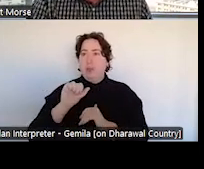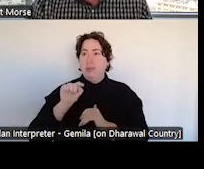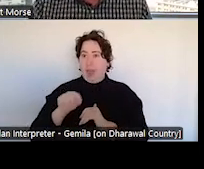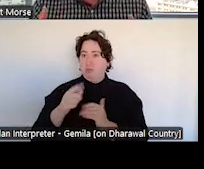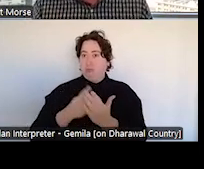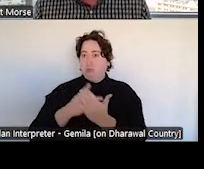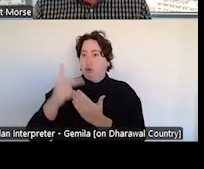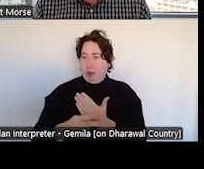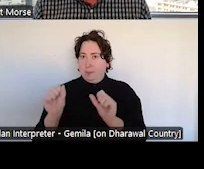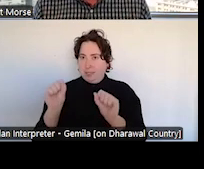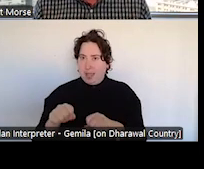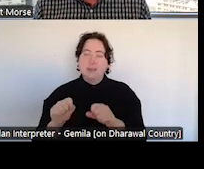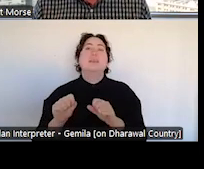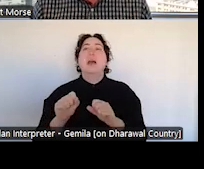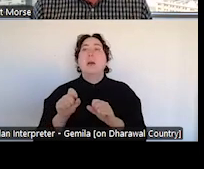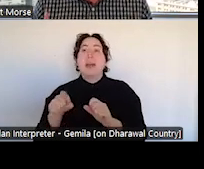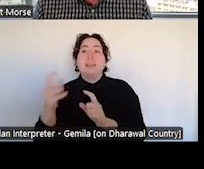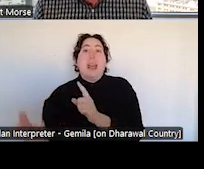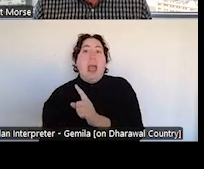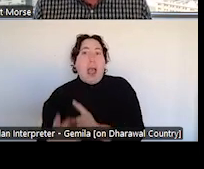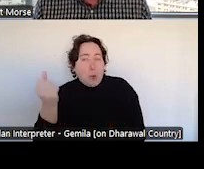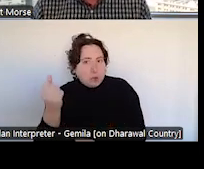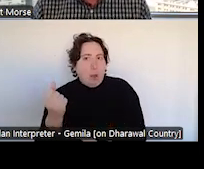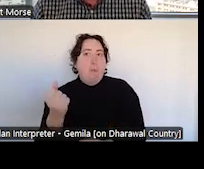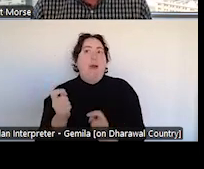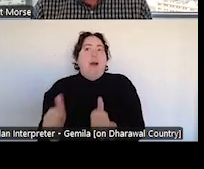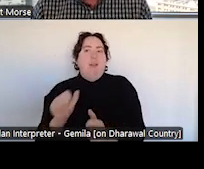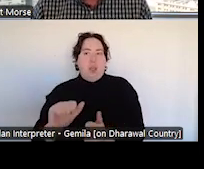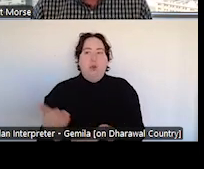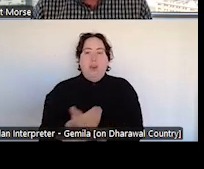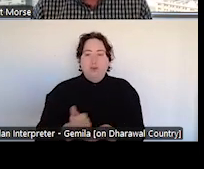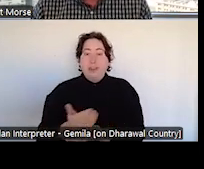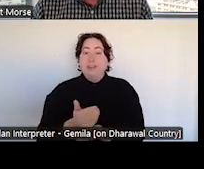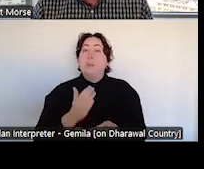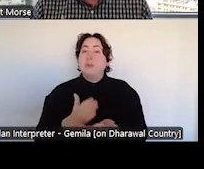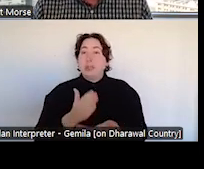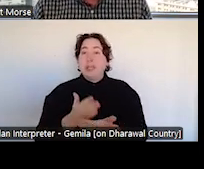but when we look at your application, we are looking at your fundraising strategy and how